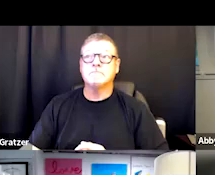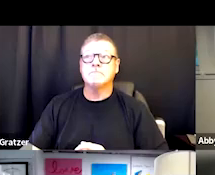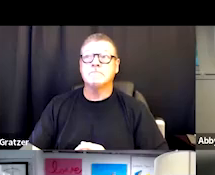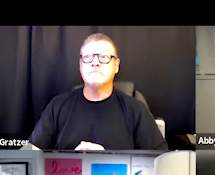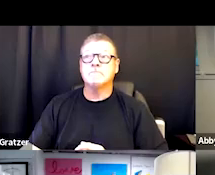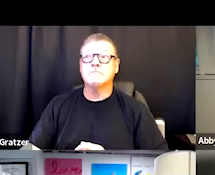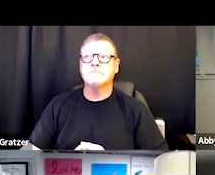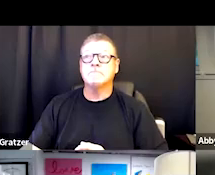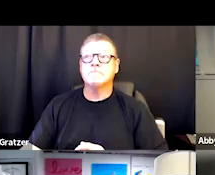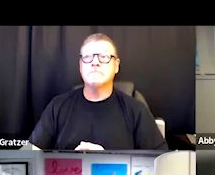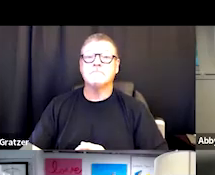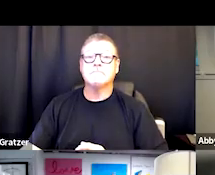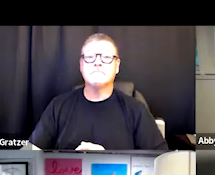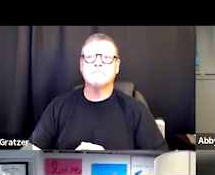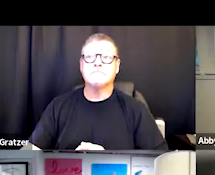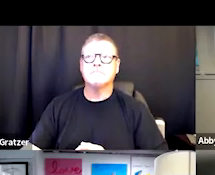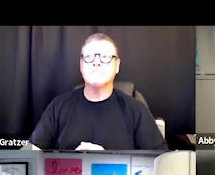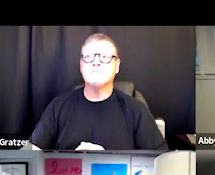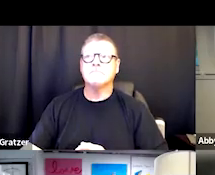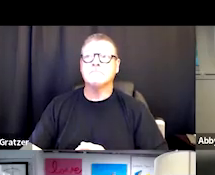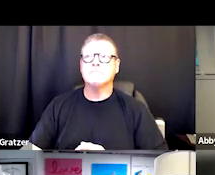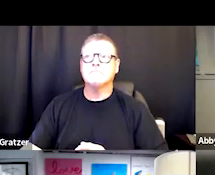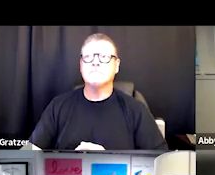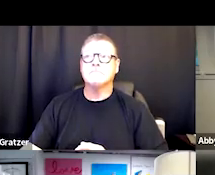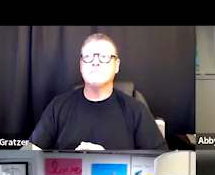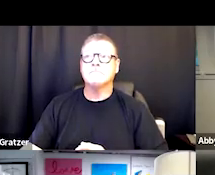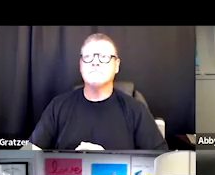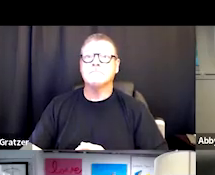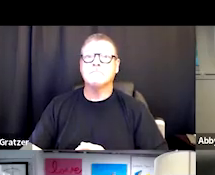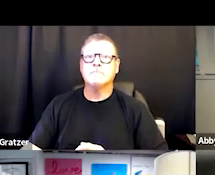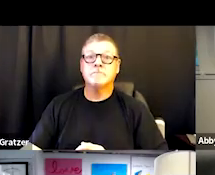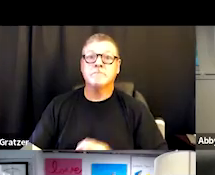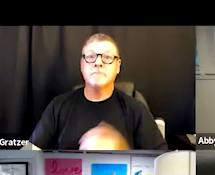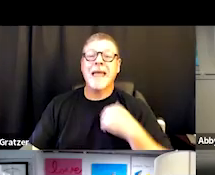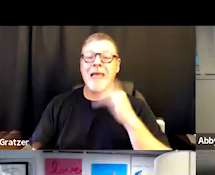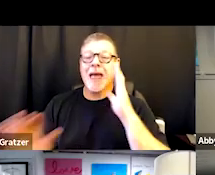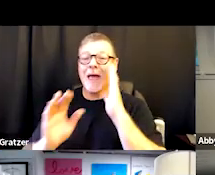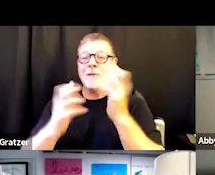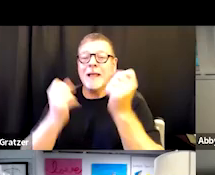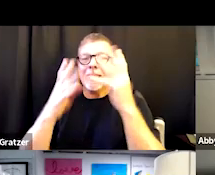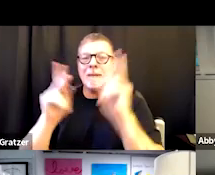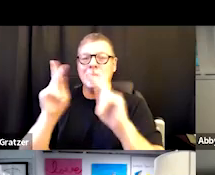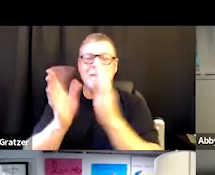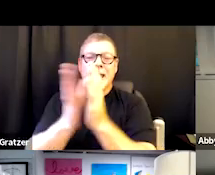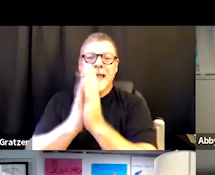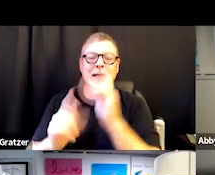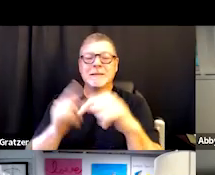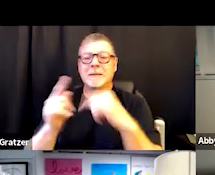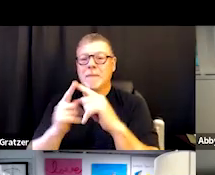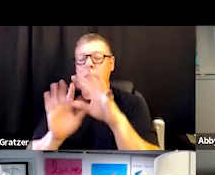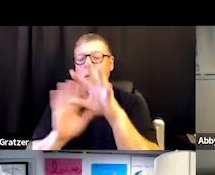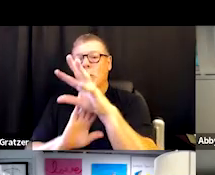A lot of people have asked what's gonna happen to the webinars that are posted on YouTube, the videos in the course,